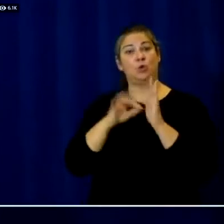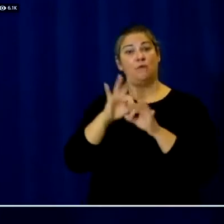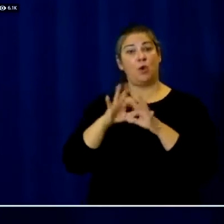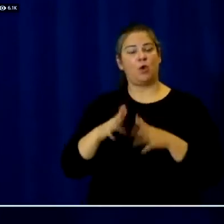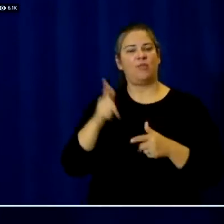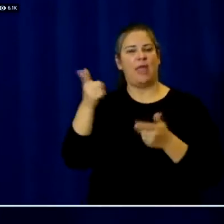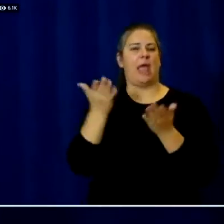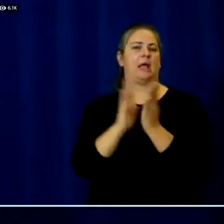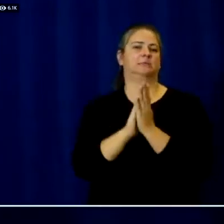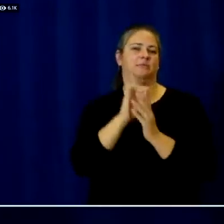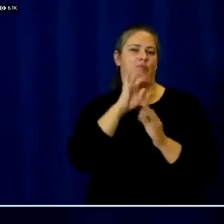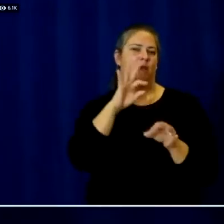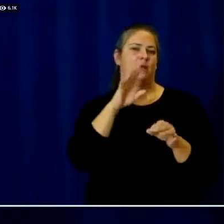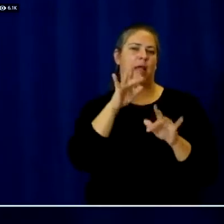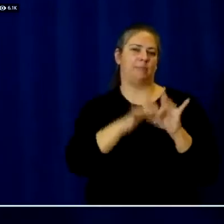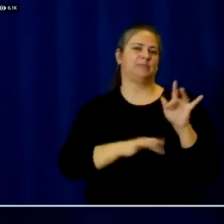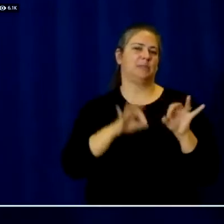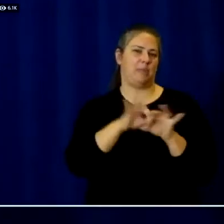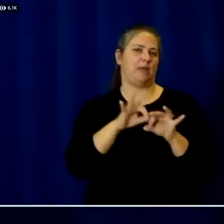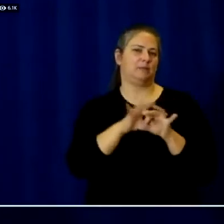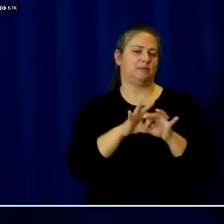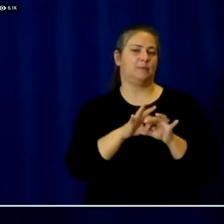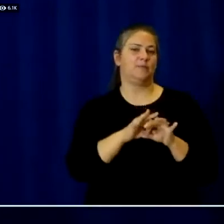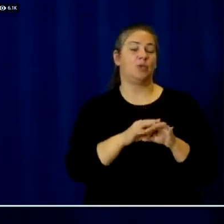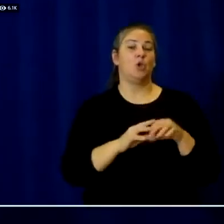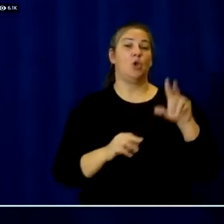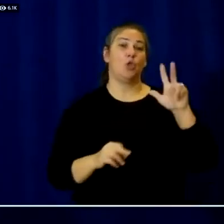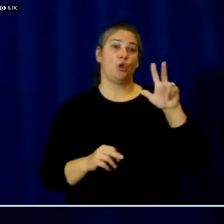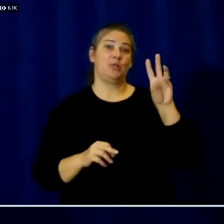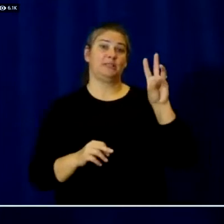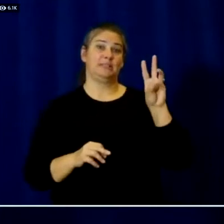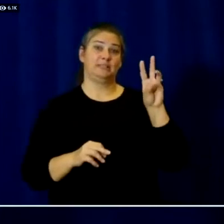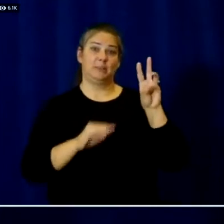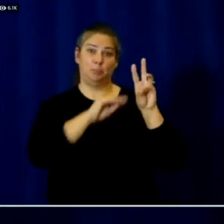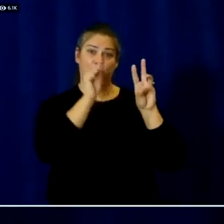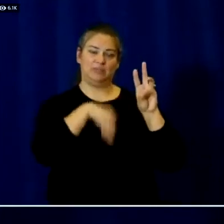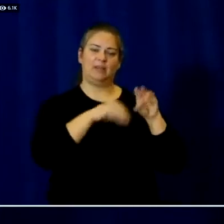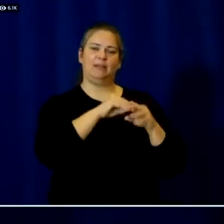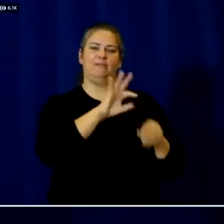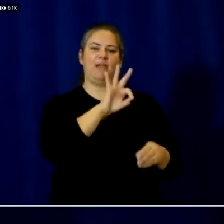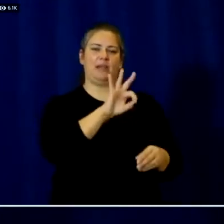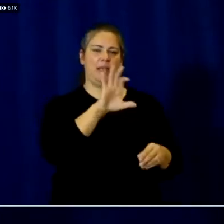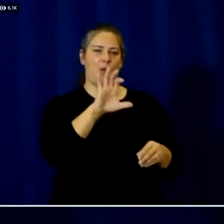ballot. UH, it's 36%. In Fayette County, that's the highest. It's 4% in Martin